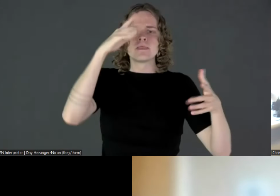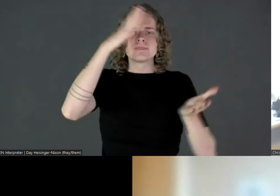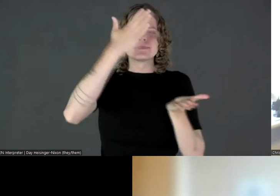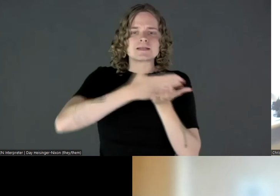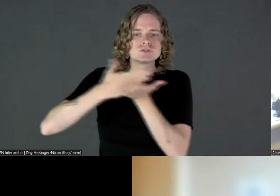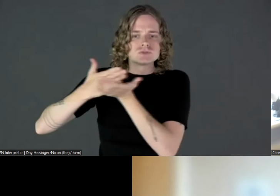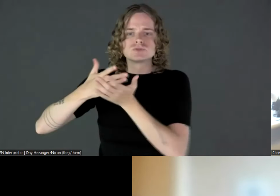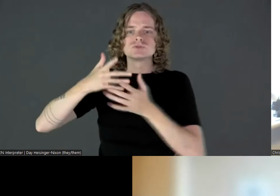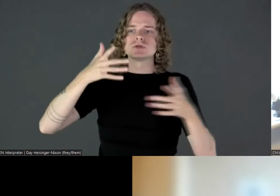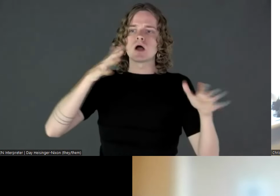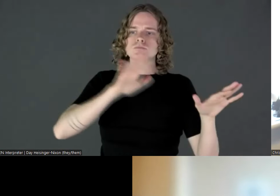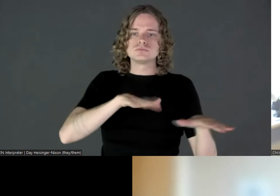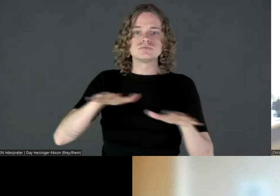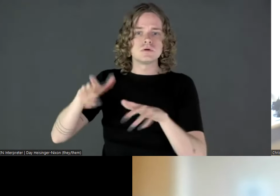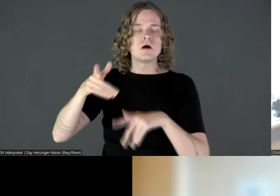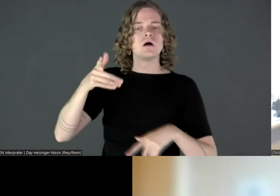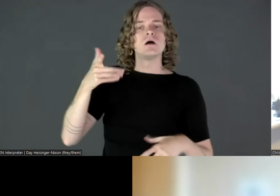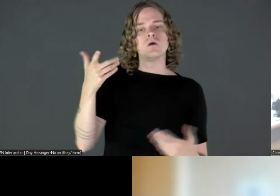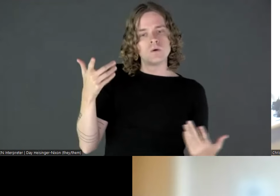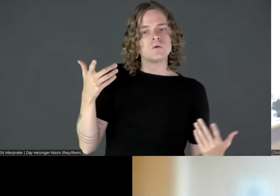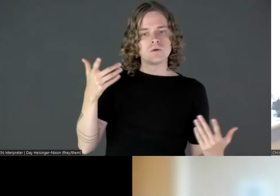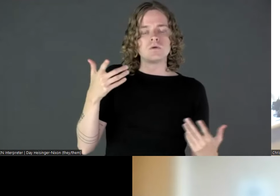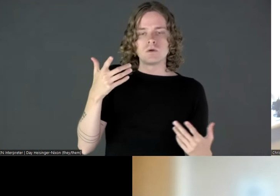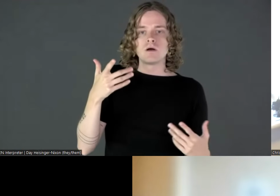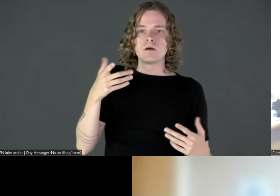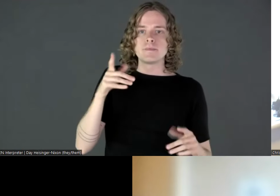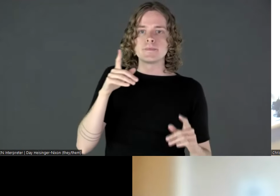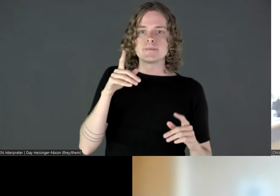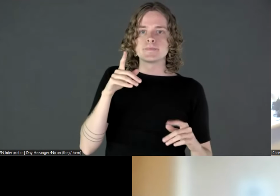But there is a huge amount of expertise in the OPDs.